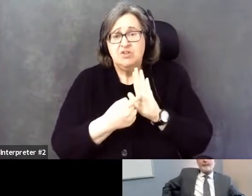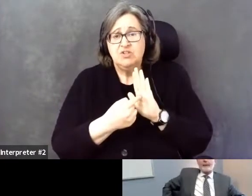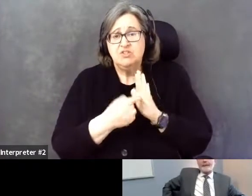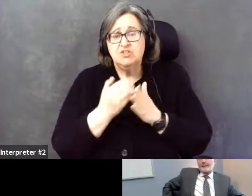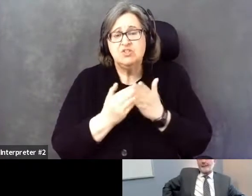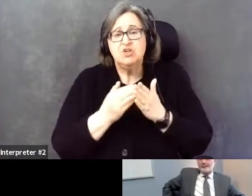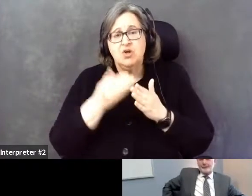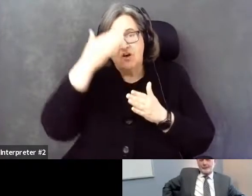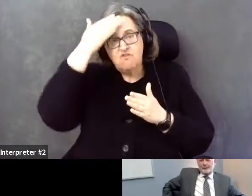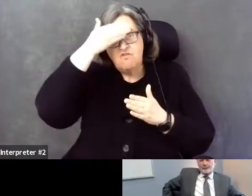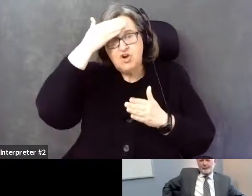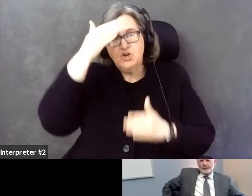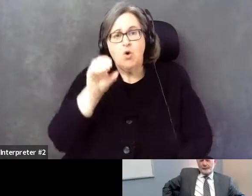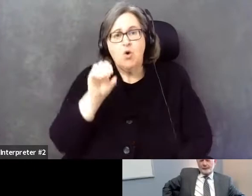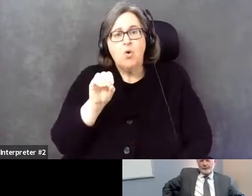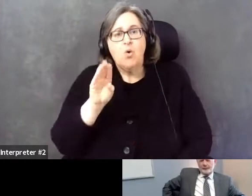frontal area damage. Dr. Trexler